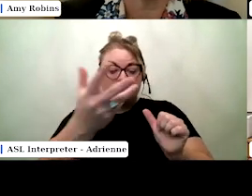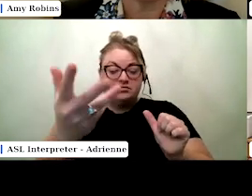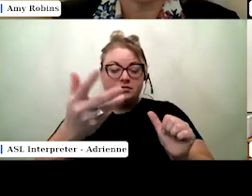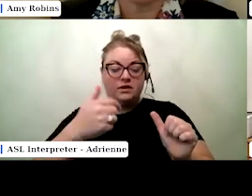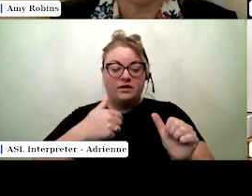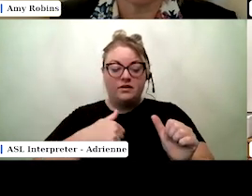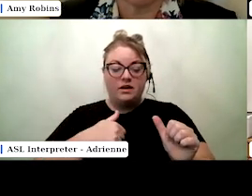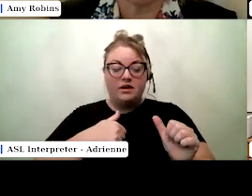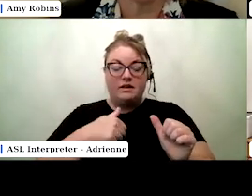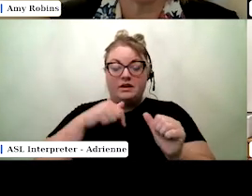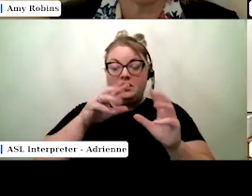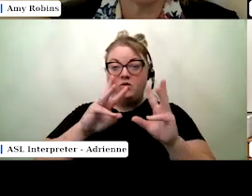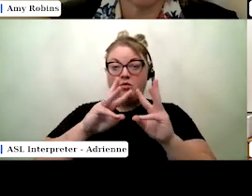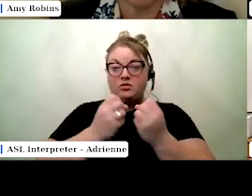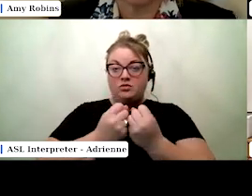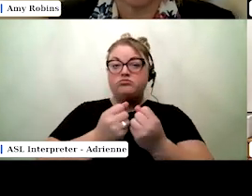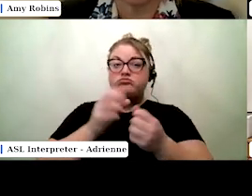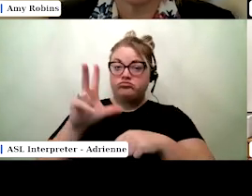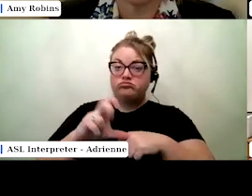This webinar is being recorded.